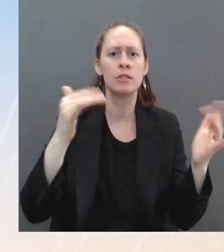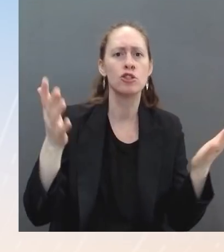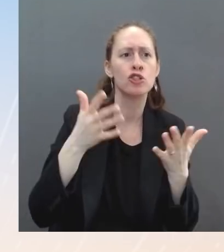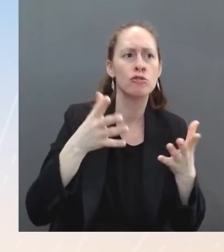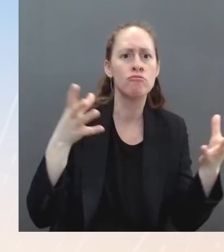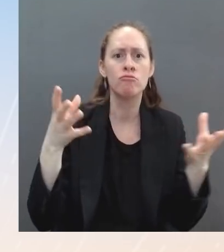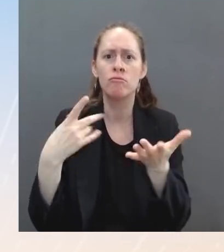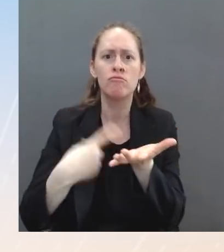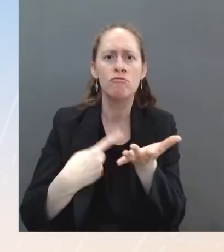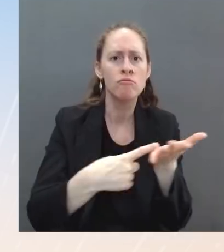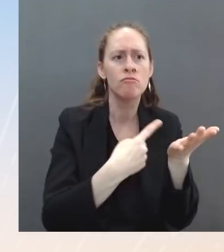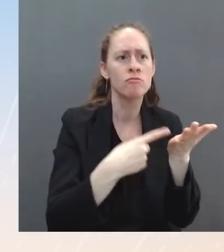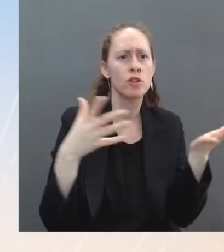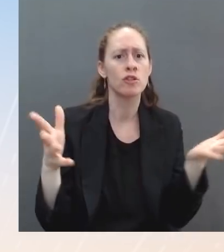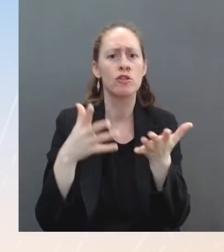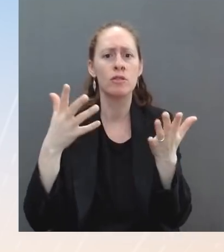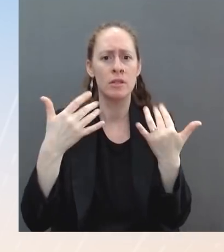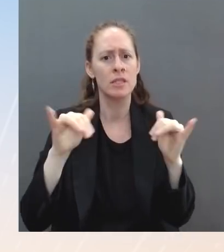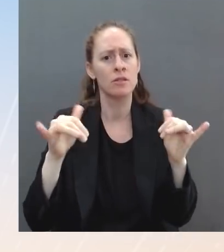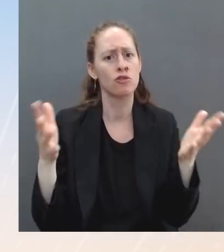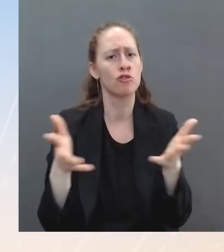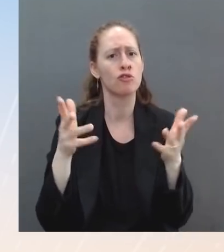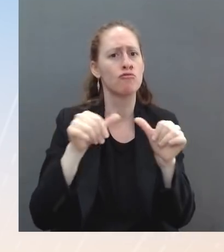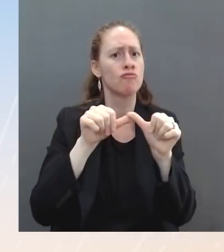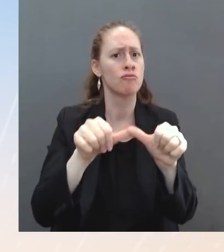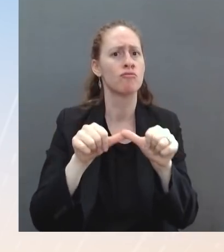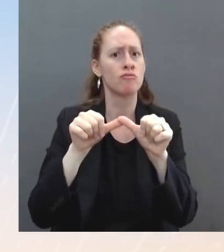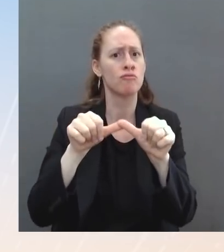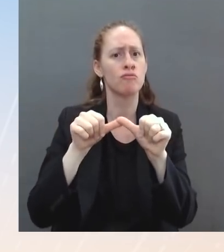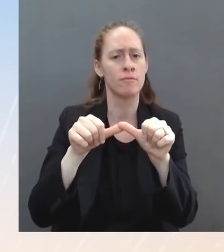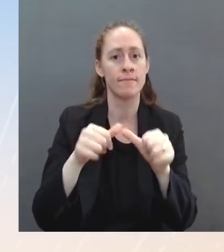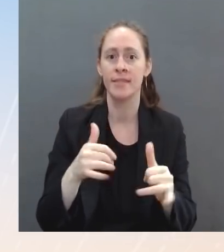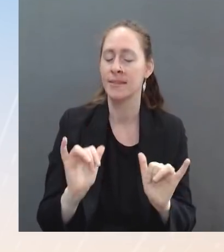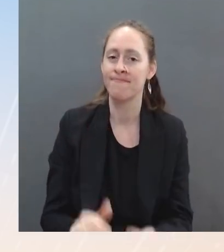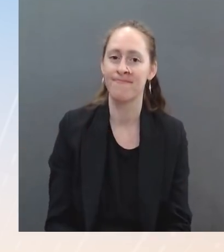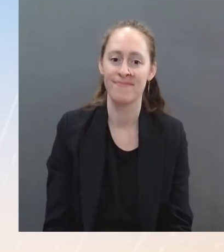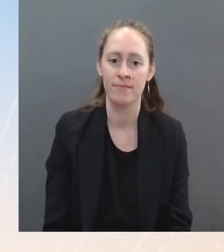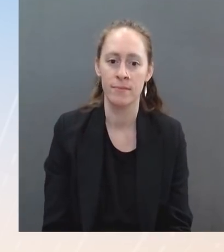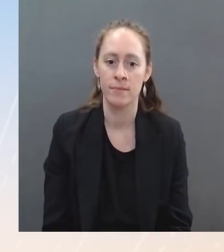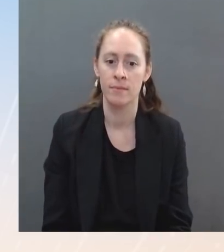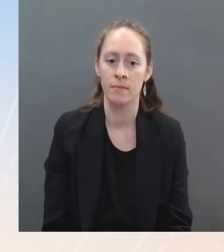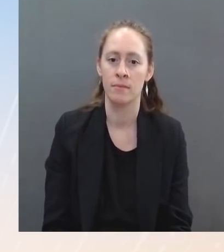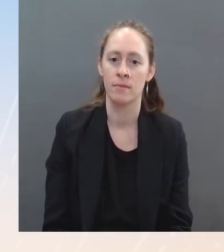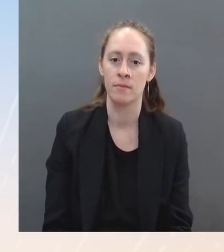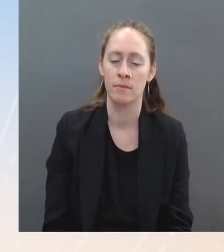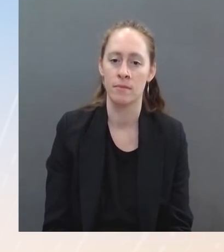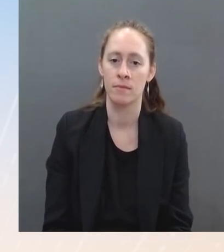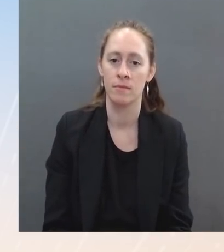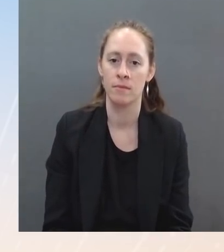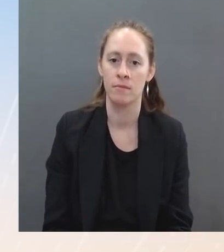The Press: But isn't it more about the United States, China, and India, when you are looking at these three --